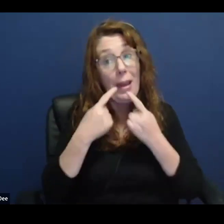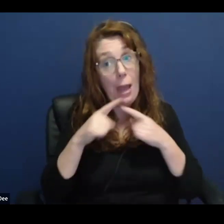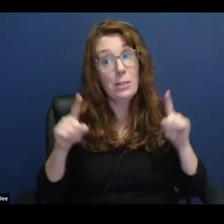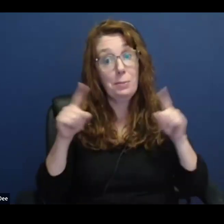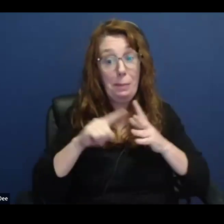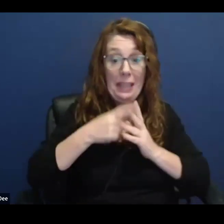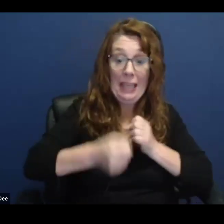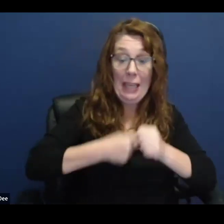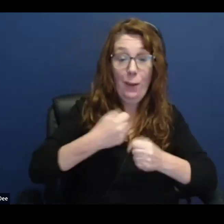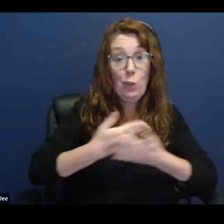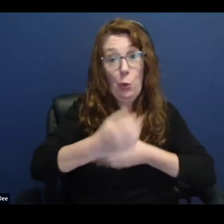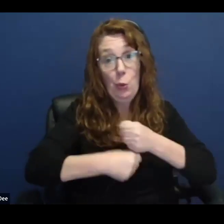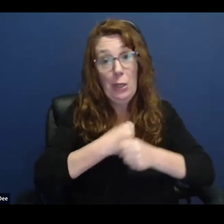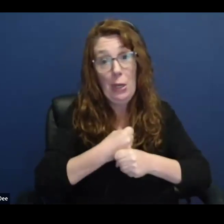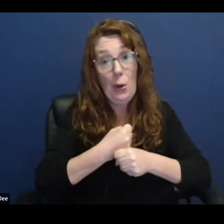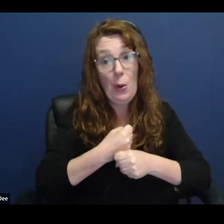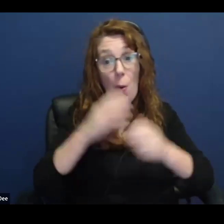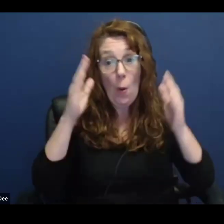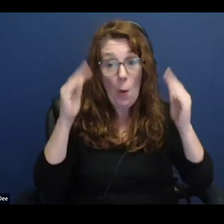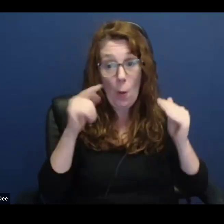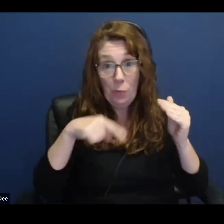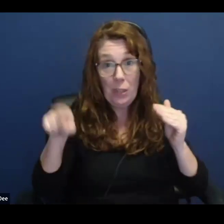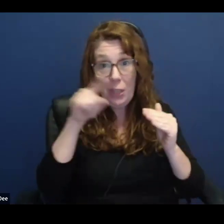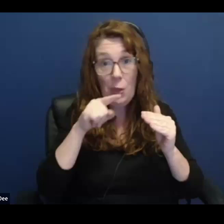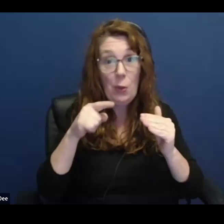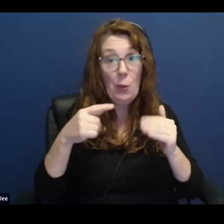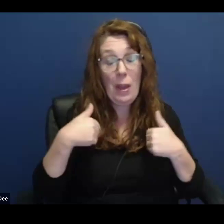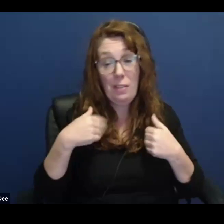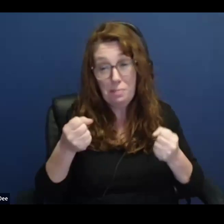hopefully everybody's filling up their calendar with upcoming events including